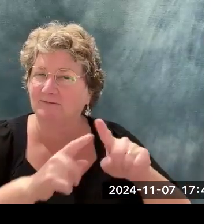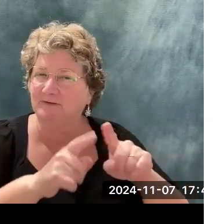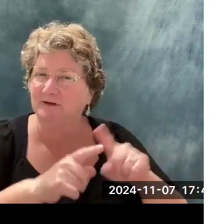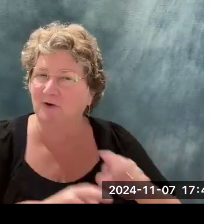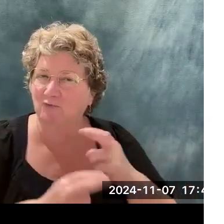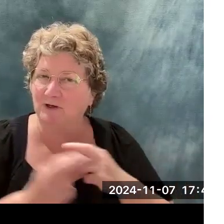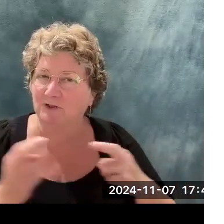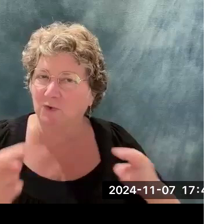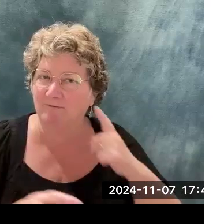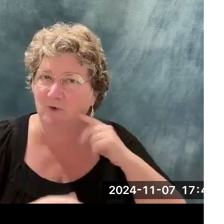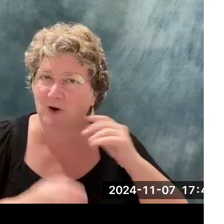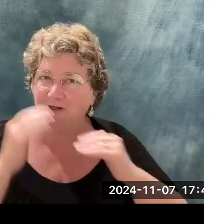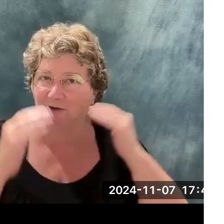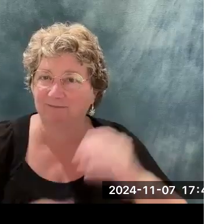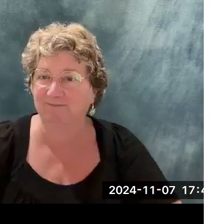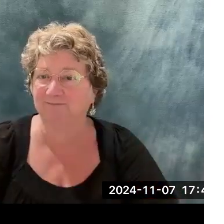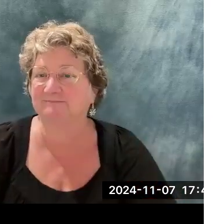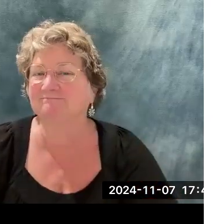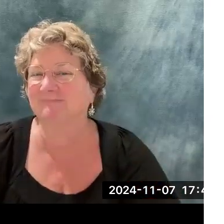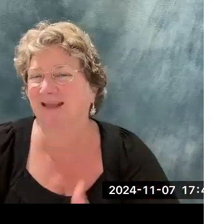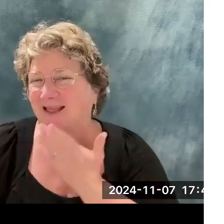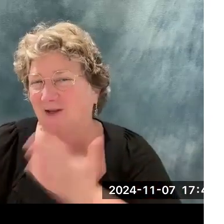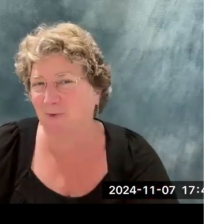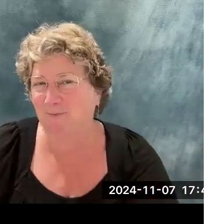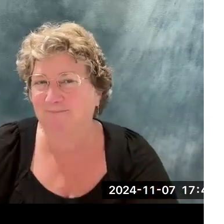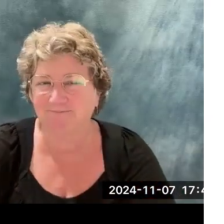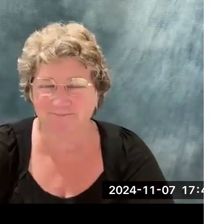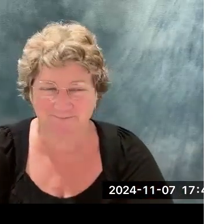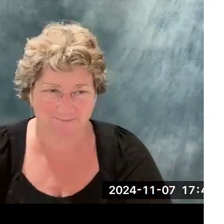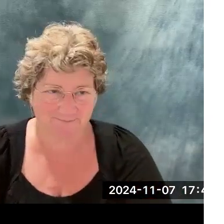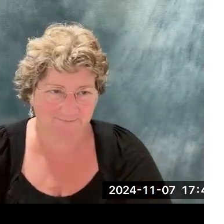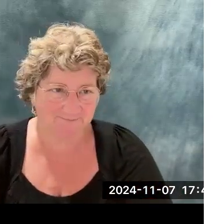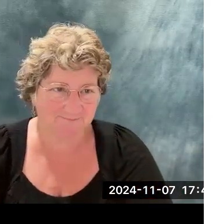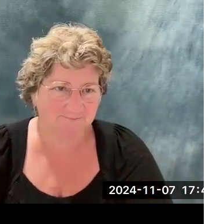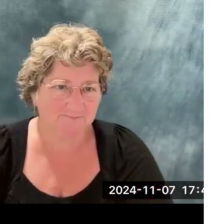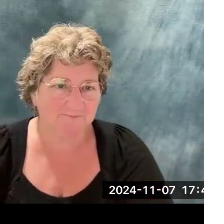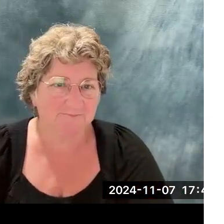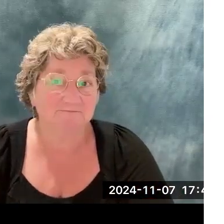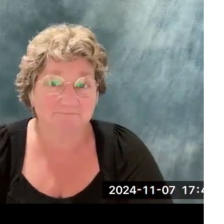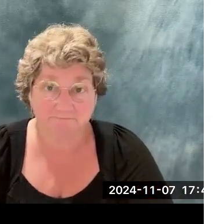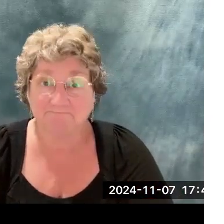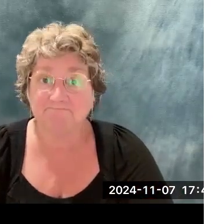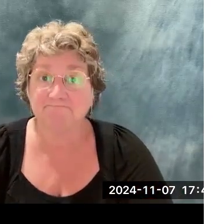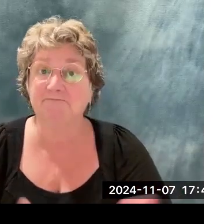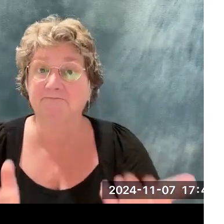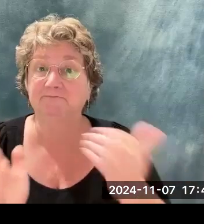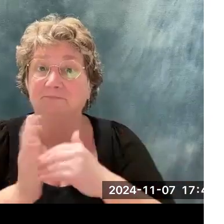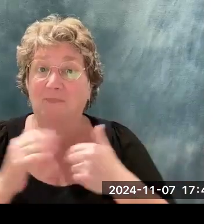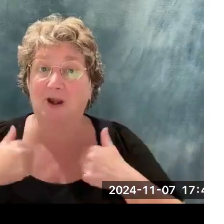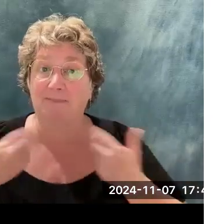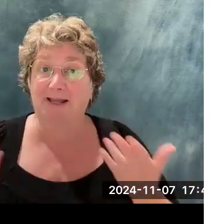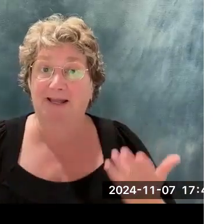Thank you so much for the introduction, Stephanie. And you know, again, I'm here to talk about